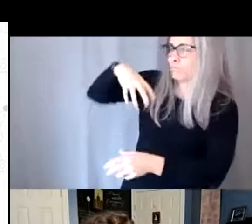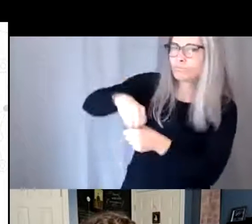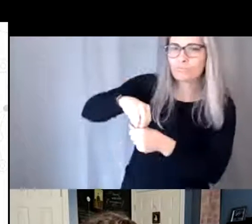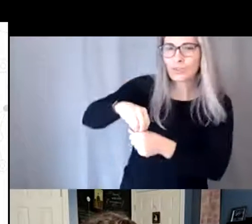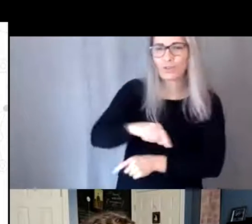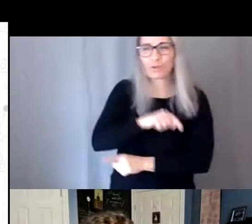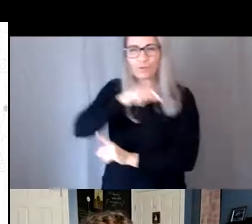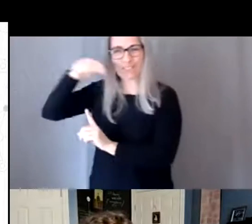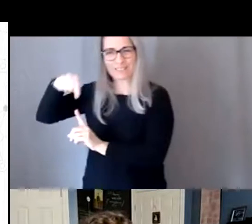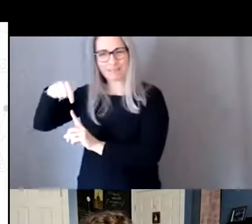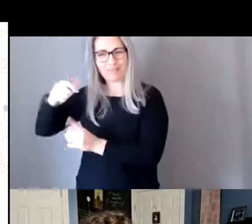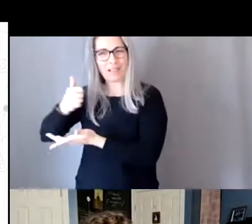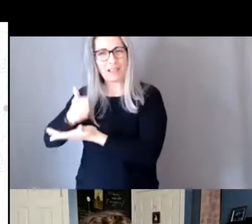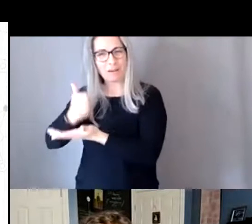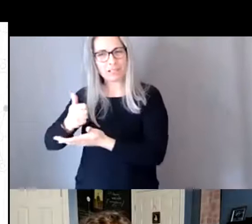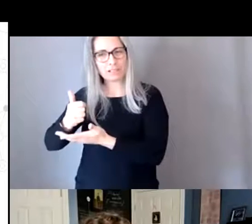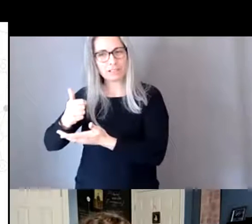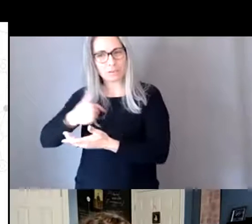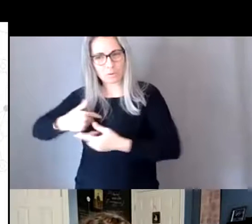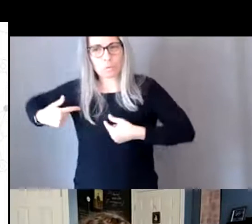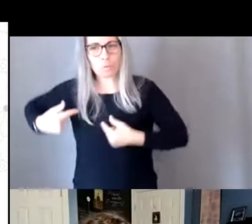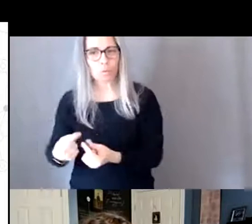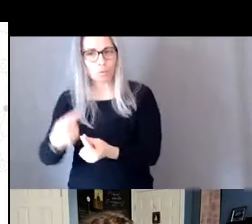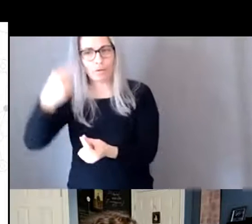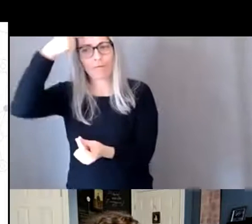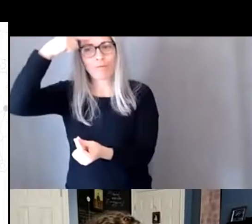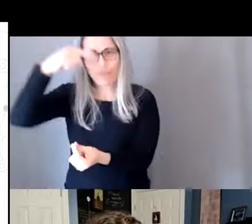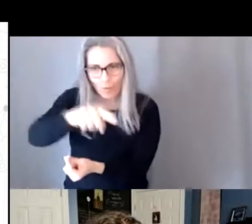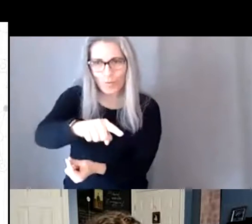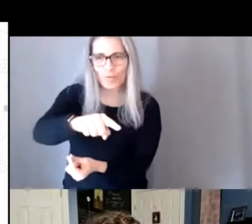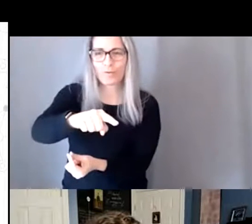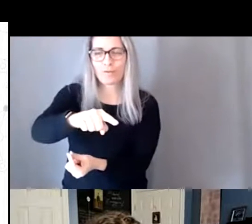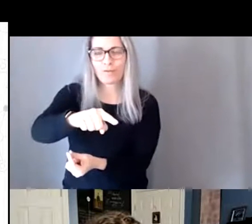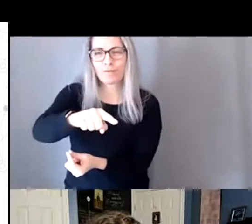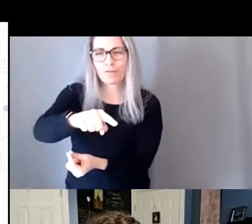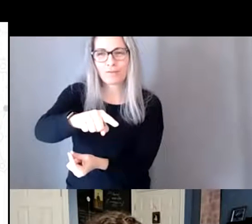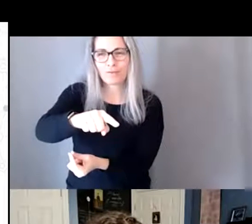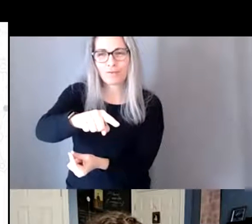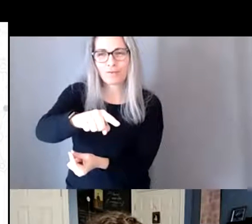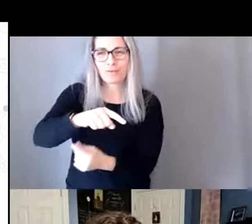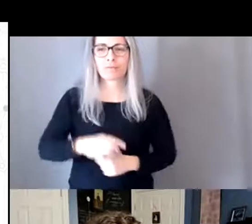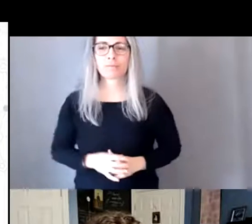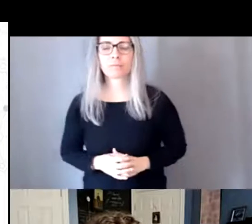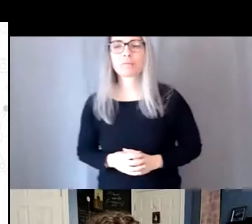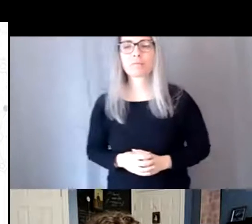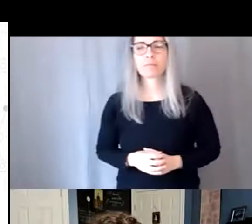actor on or for the client and I just included a